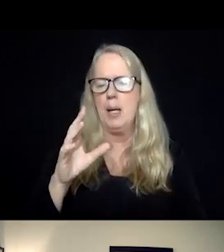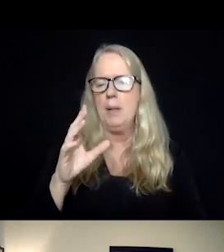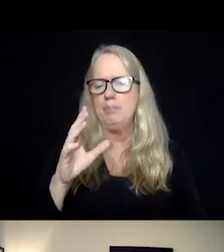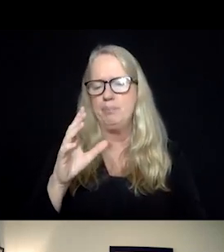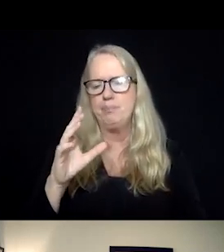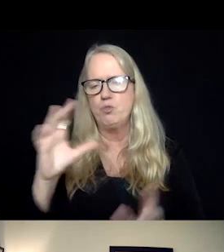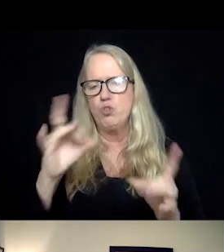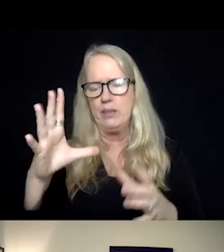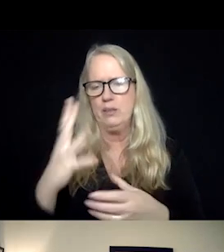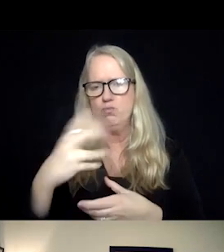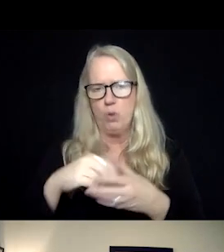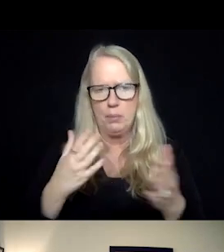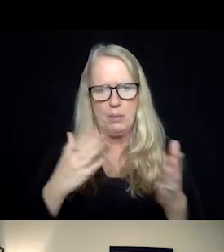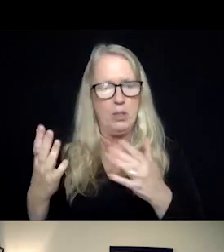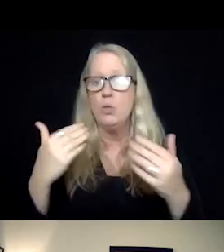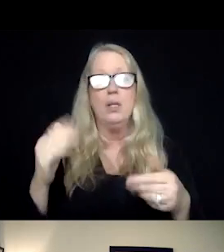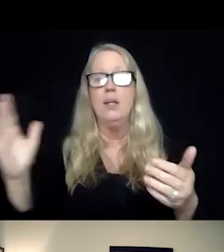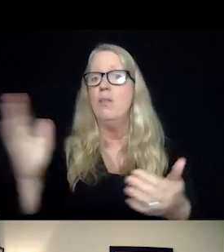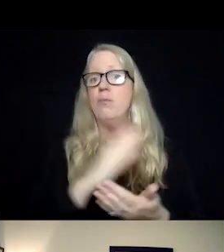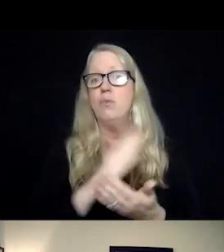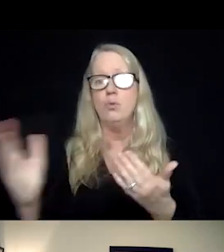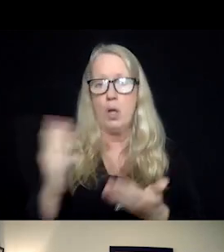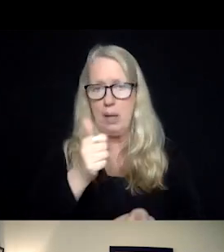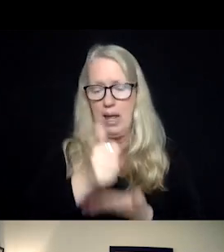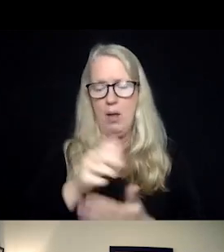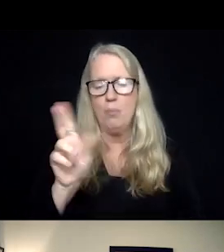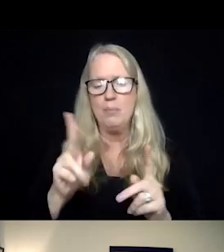THE FULL SCOPE IS OVERWHELMING. HELP OTHERS SEE THE BABY STEPS.